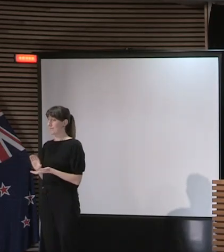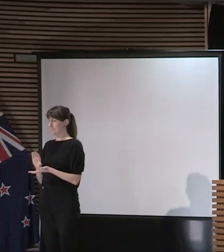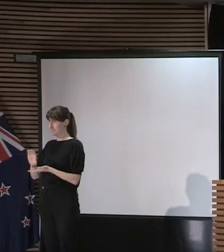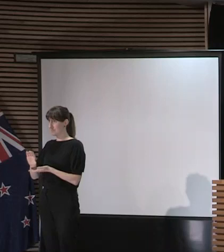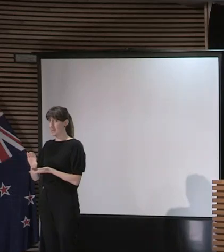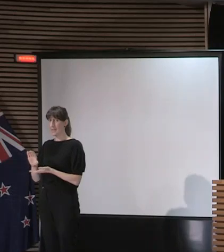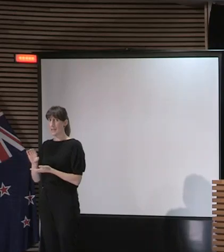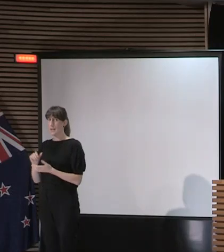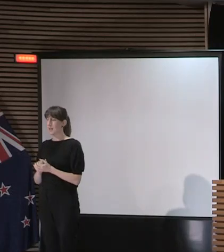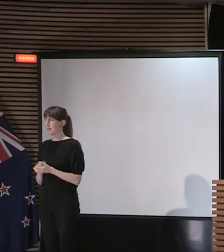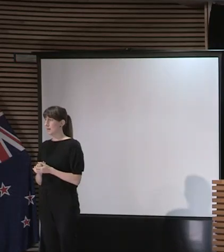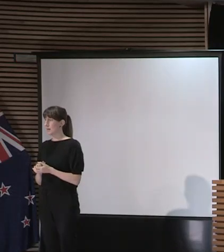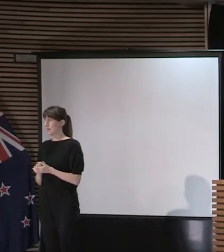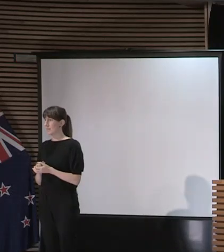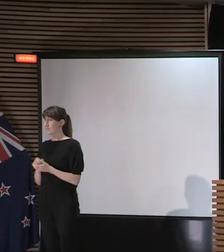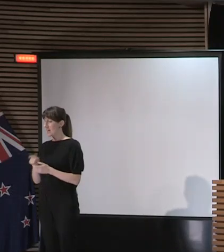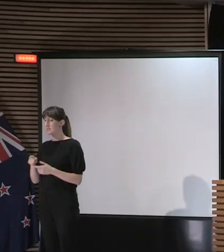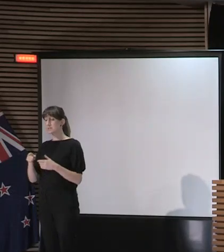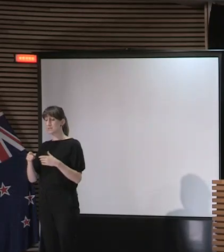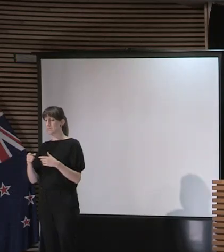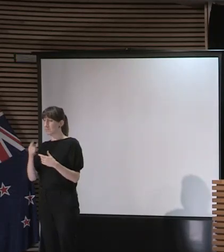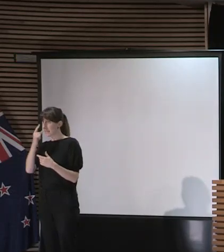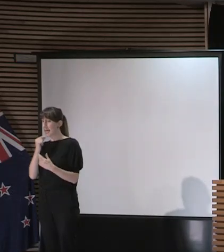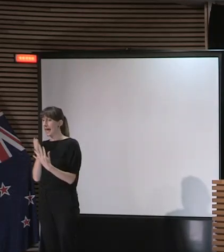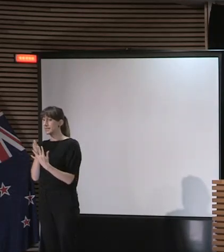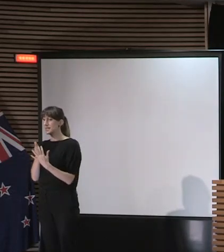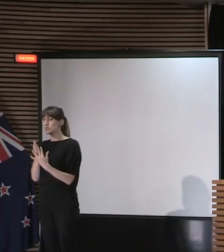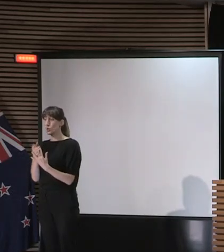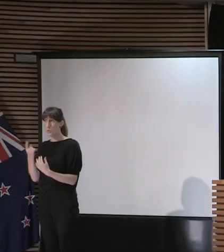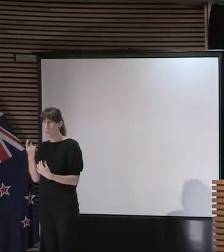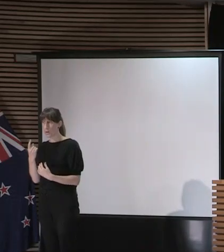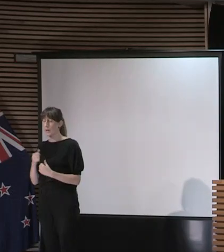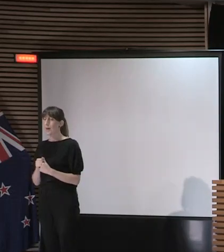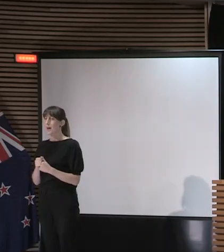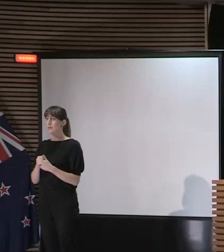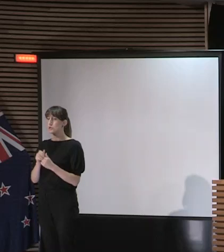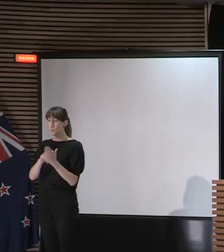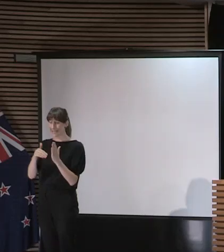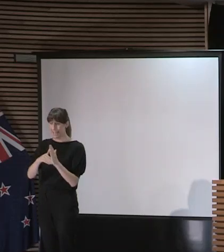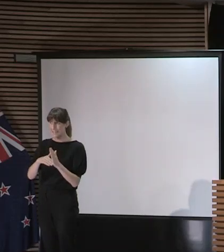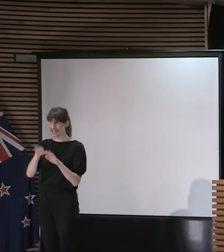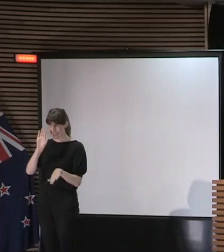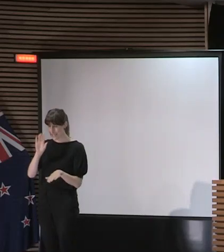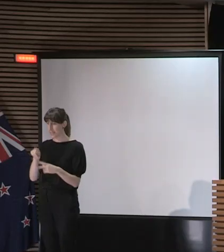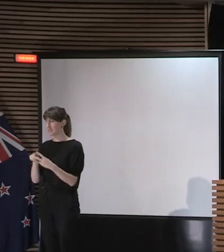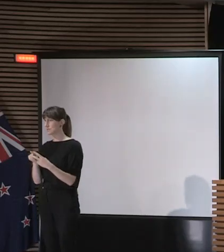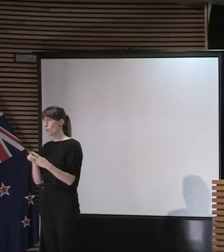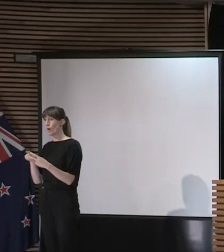experiencing hardship and so I just need to point out that that support through CDIM is not just available to New